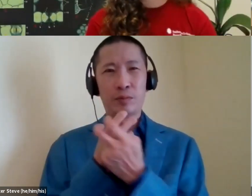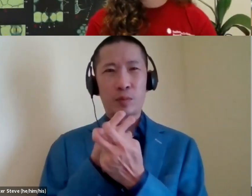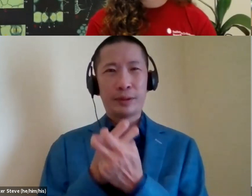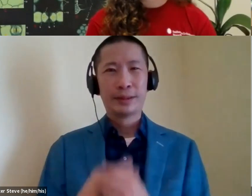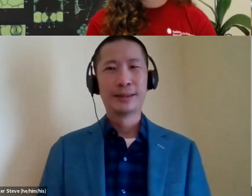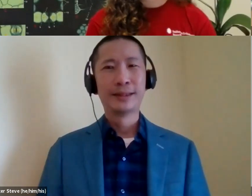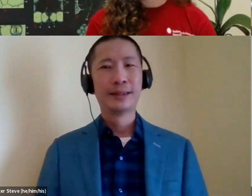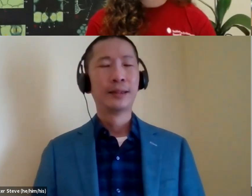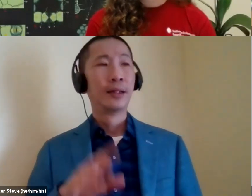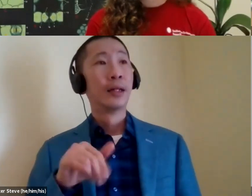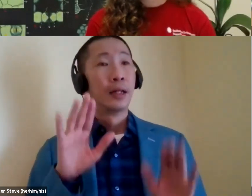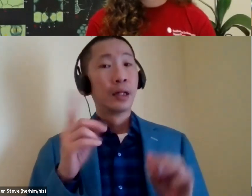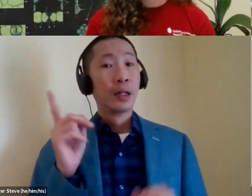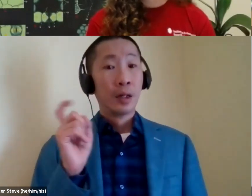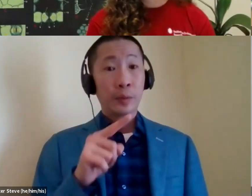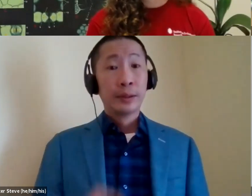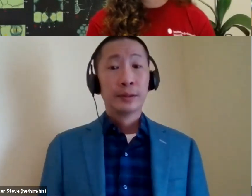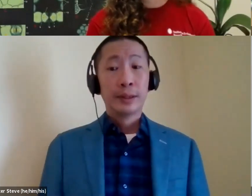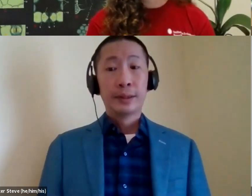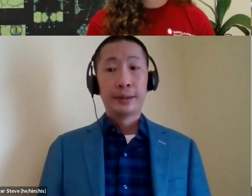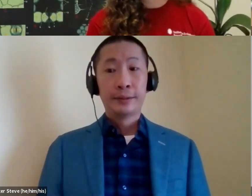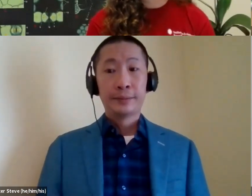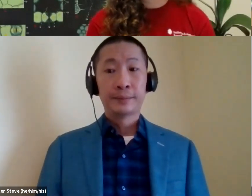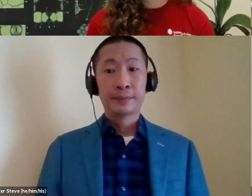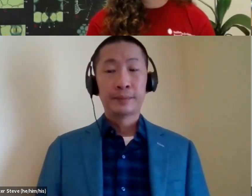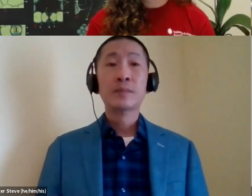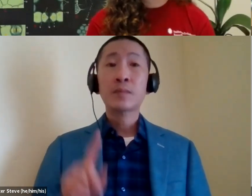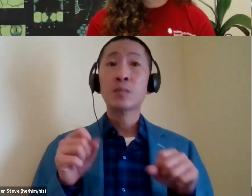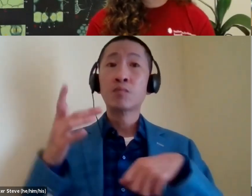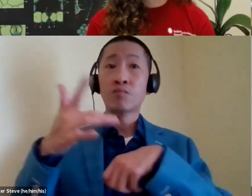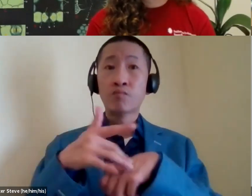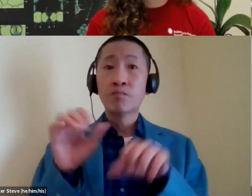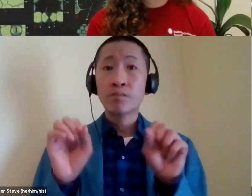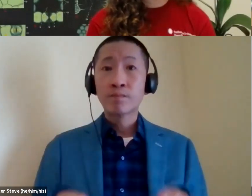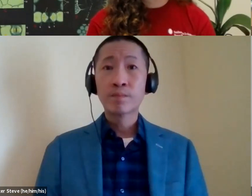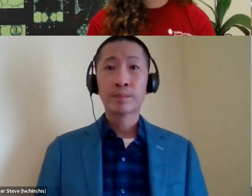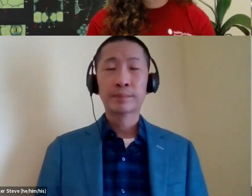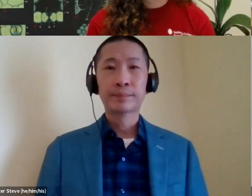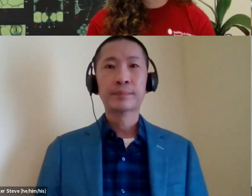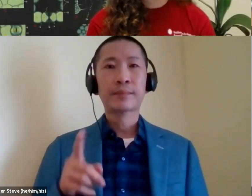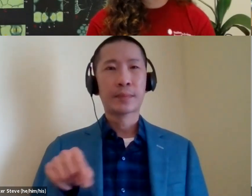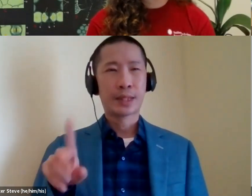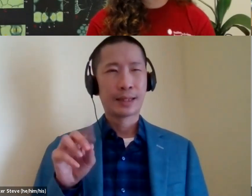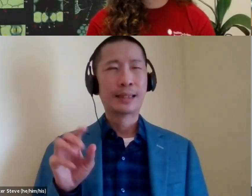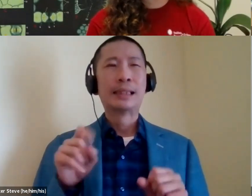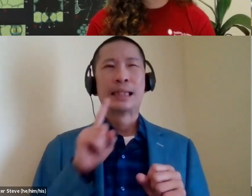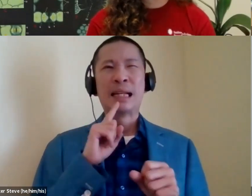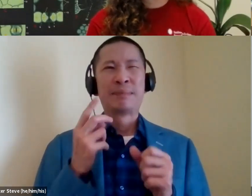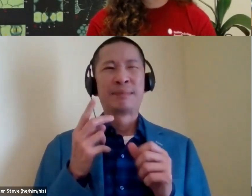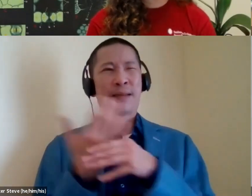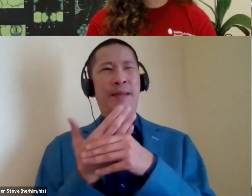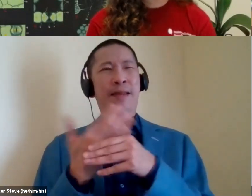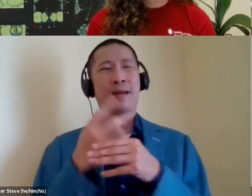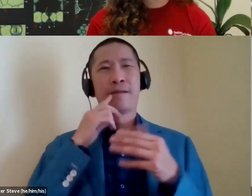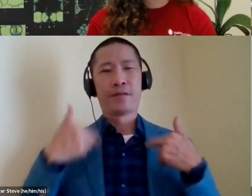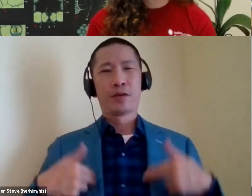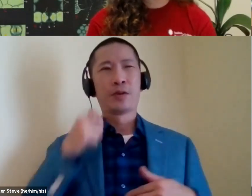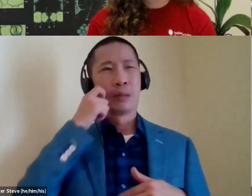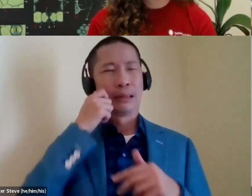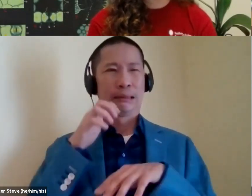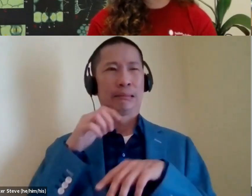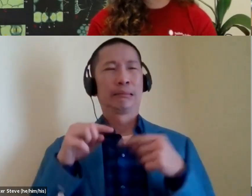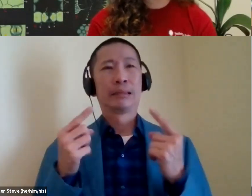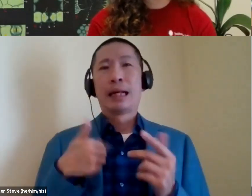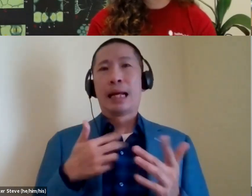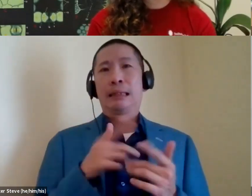Kim Komatsu (she/her): yeah that's a great question, and so you can touch them they do, they can be really irritating for human skin, and so I tend not to touch them.